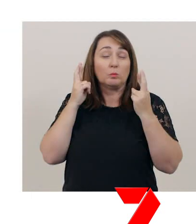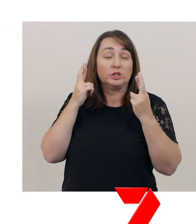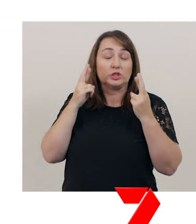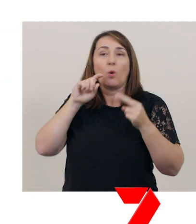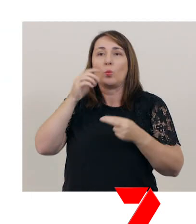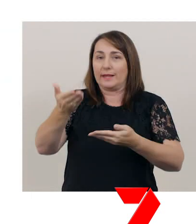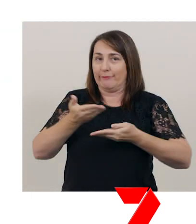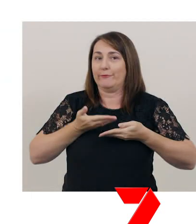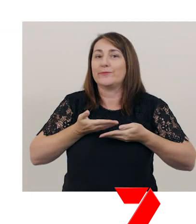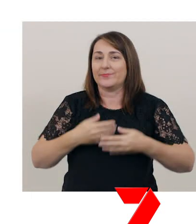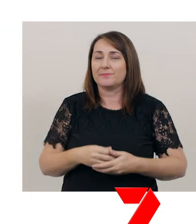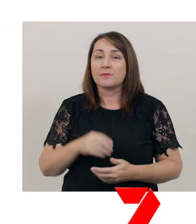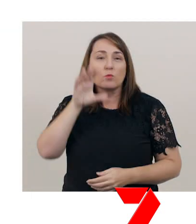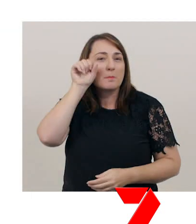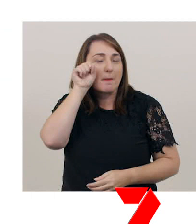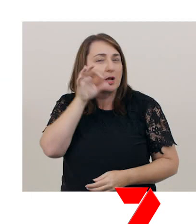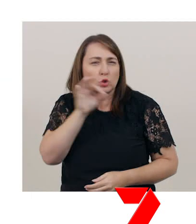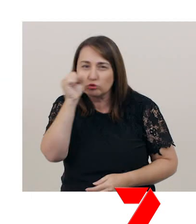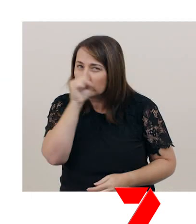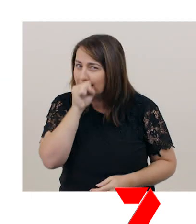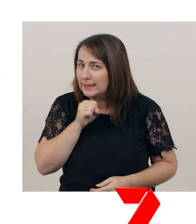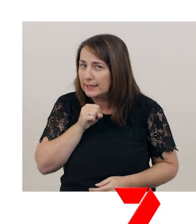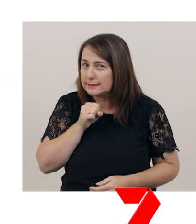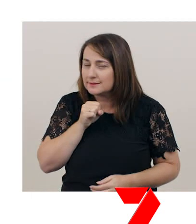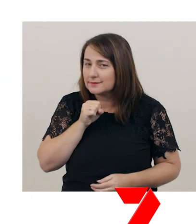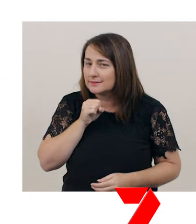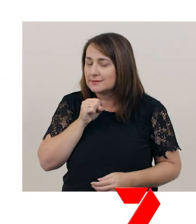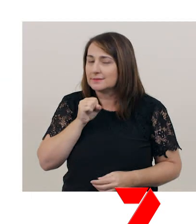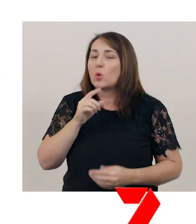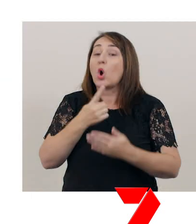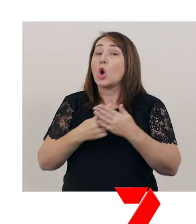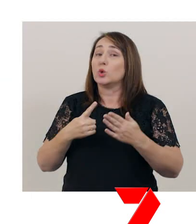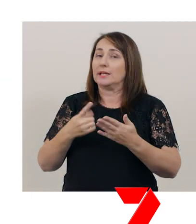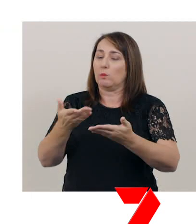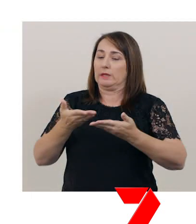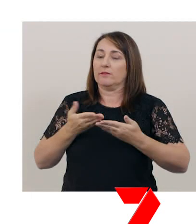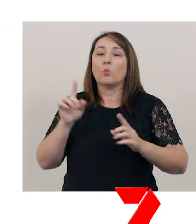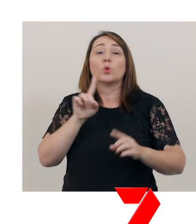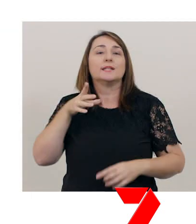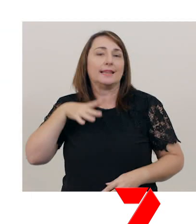"But remember, don’t be greedy. You will only be given that which you need.”